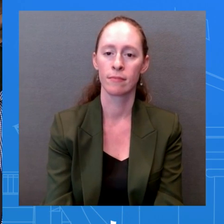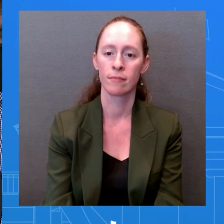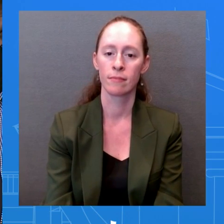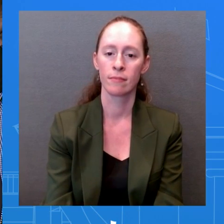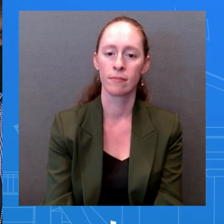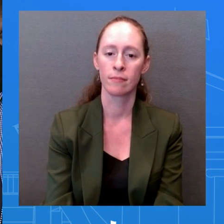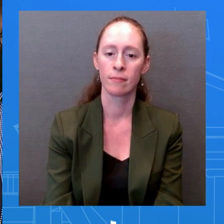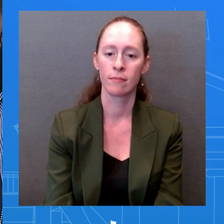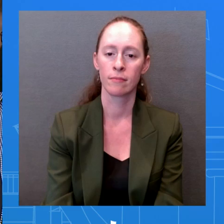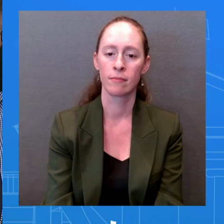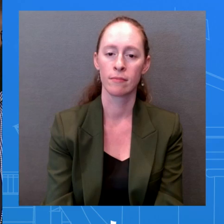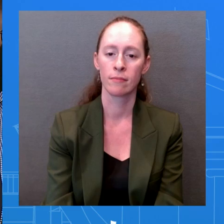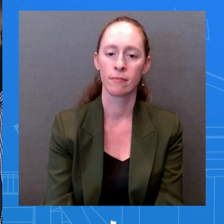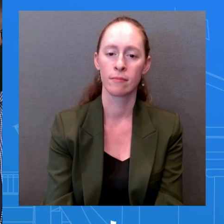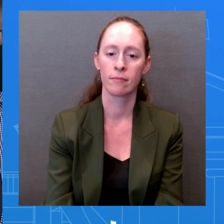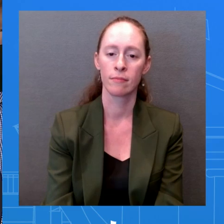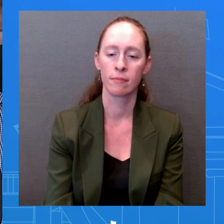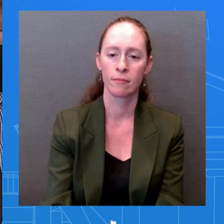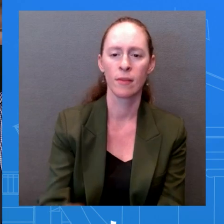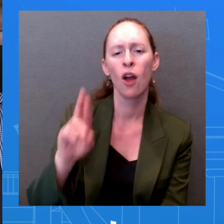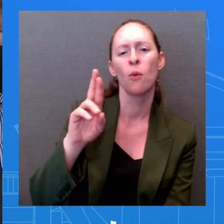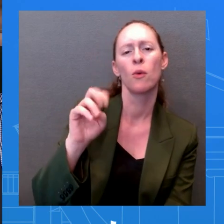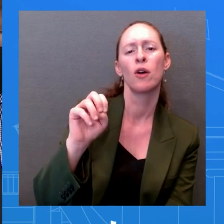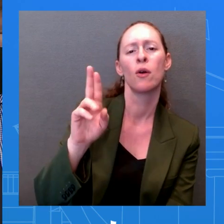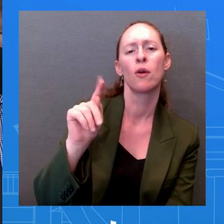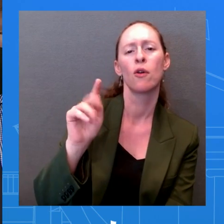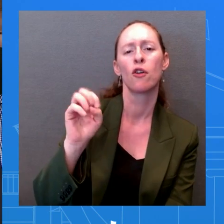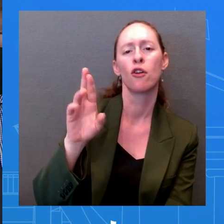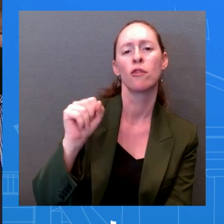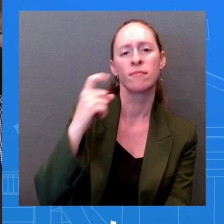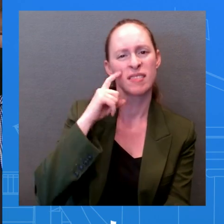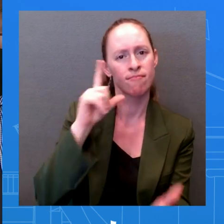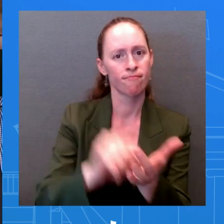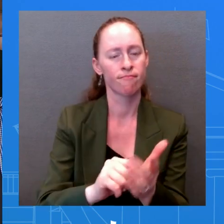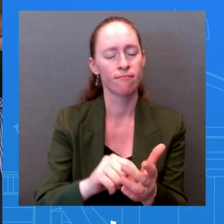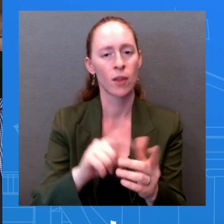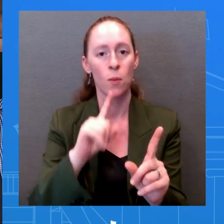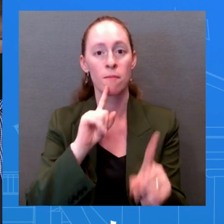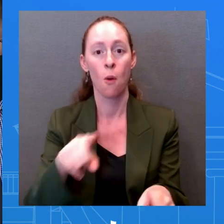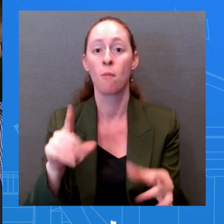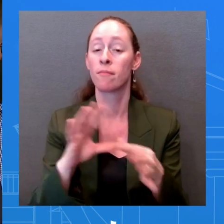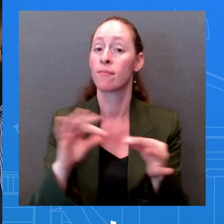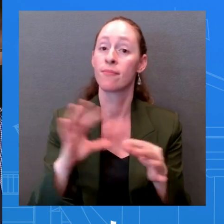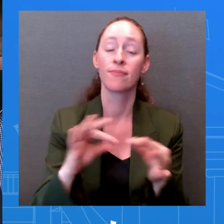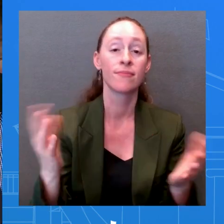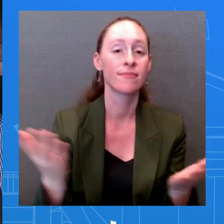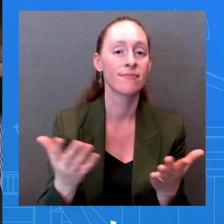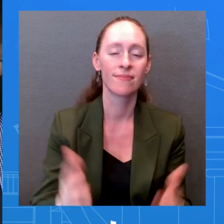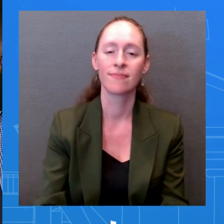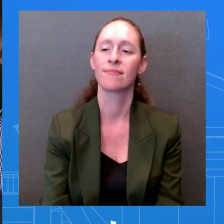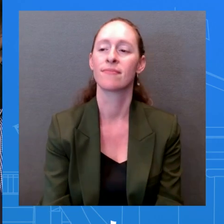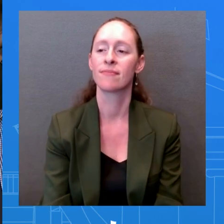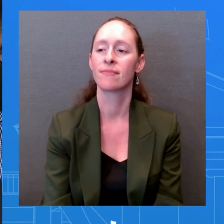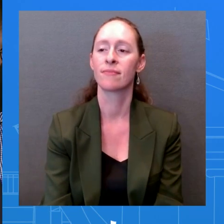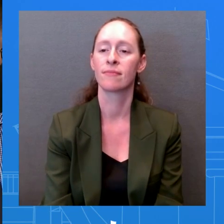the Biden administration is kind of asking Mexico to accept more migrants from Cuba, Nicaragua,